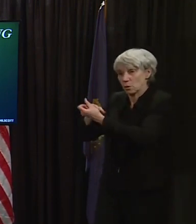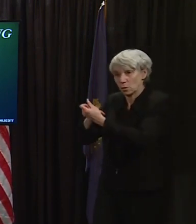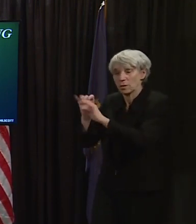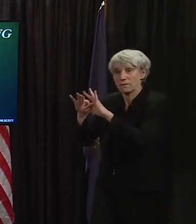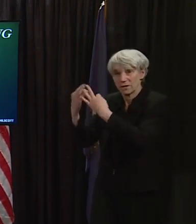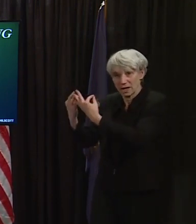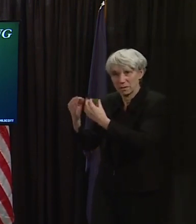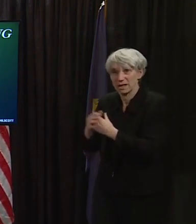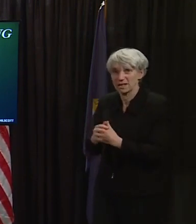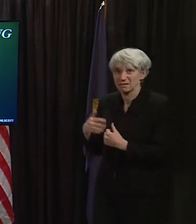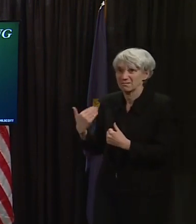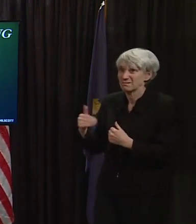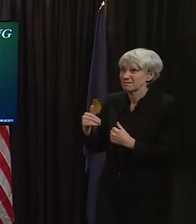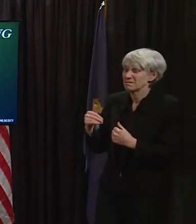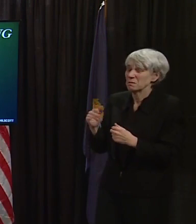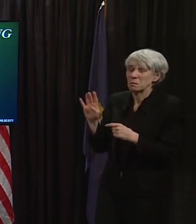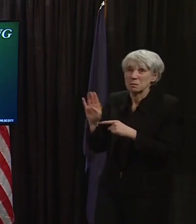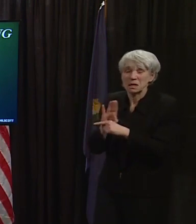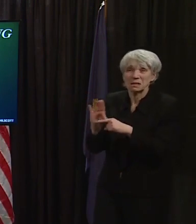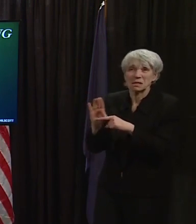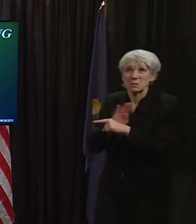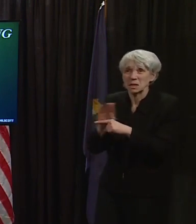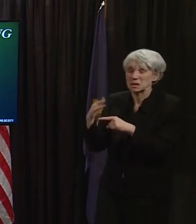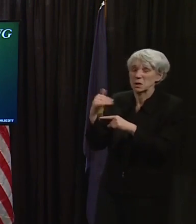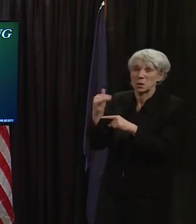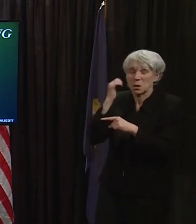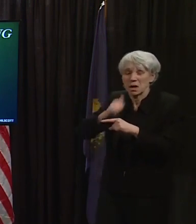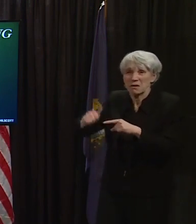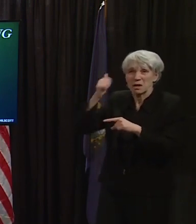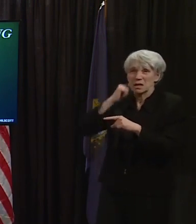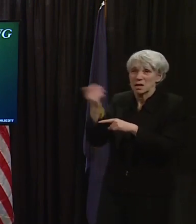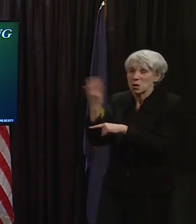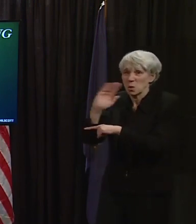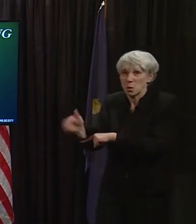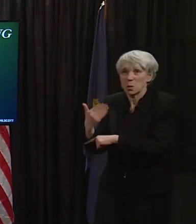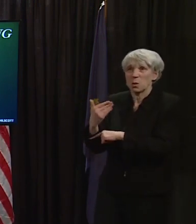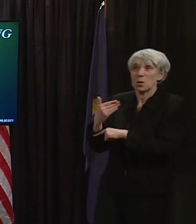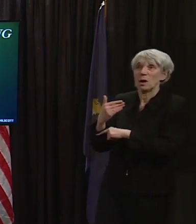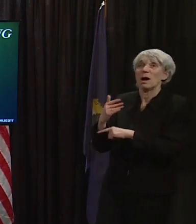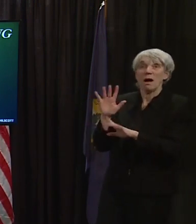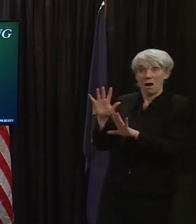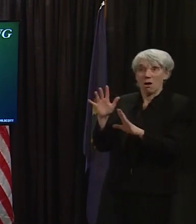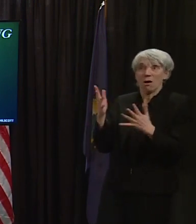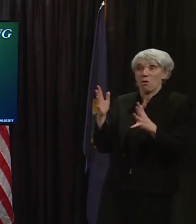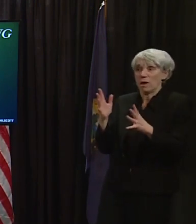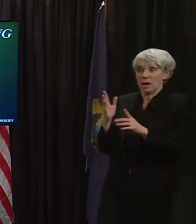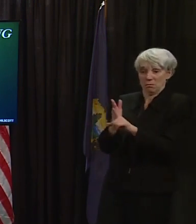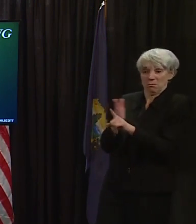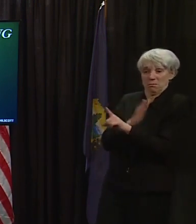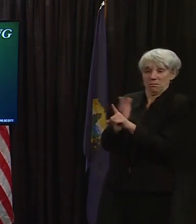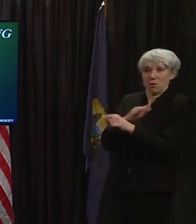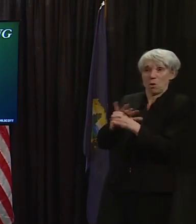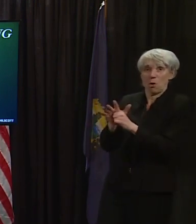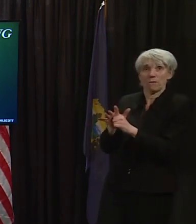100% of the time. On top of that we have covid. Many feel like this is their breaking point.